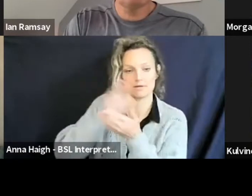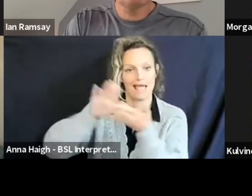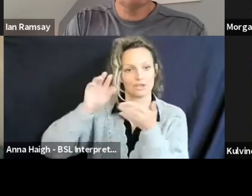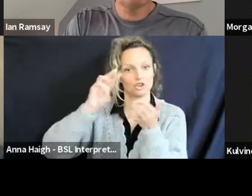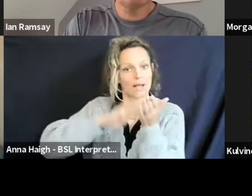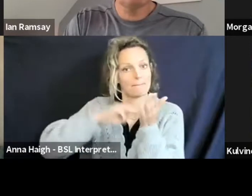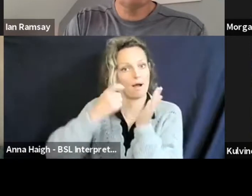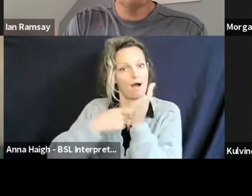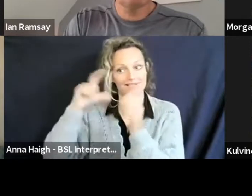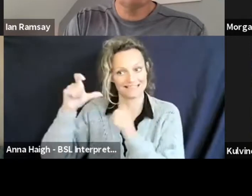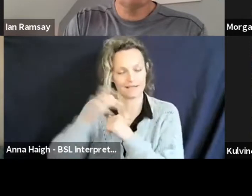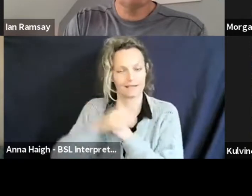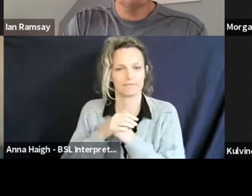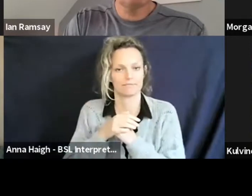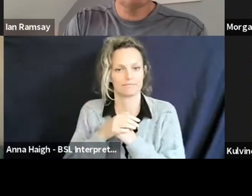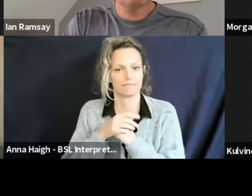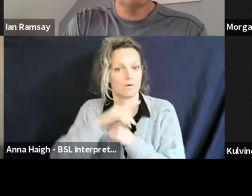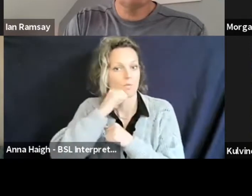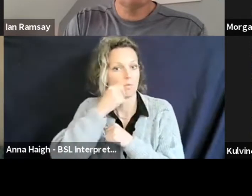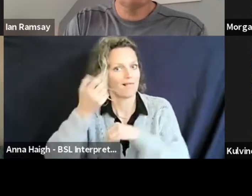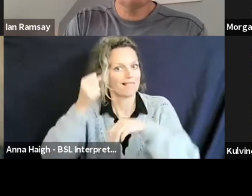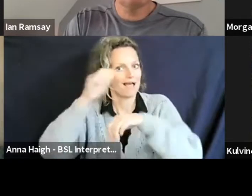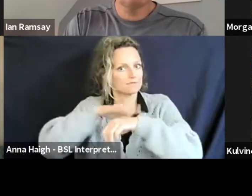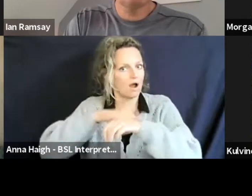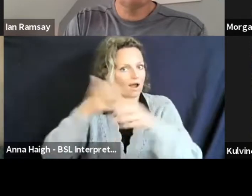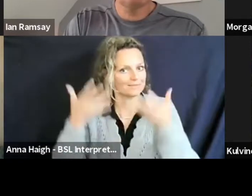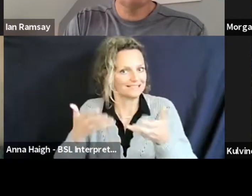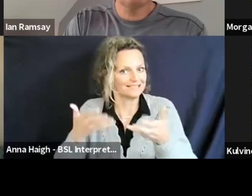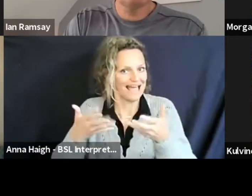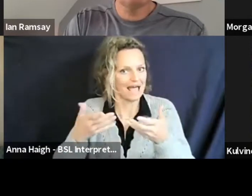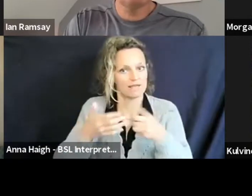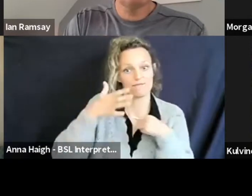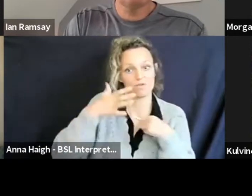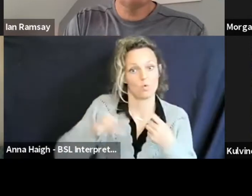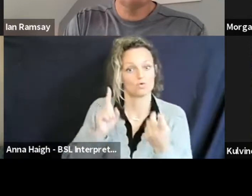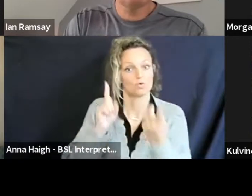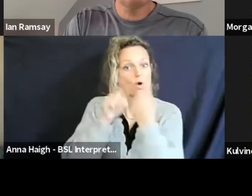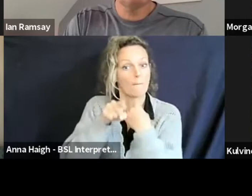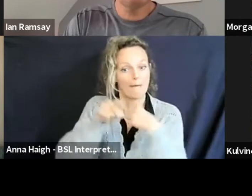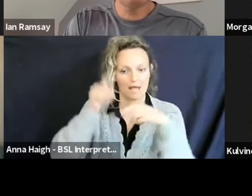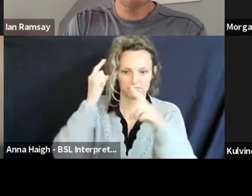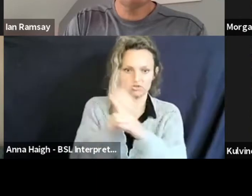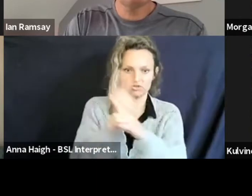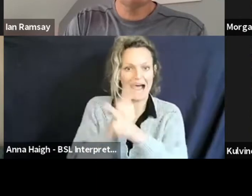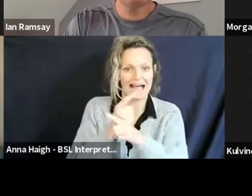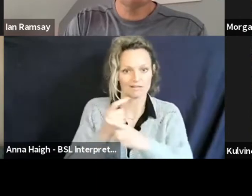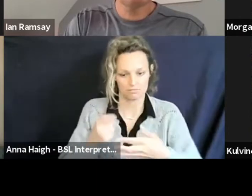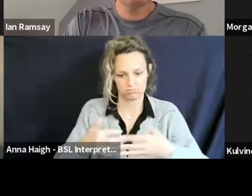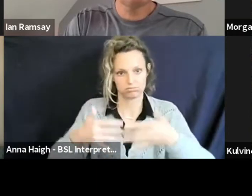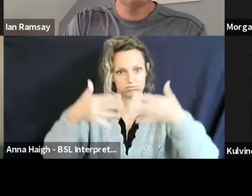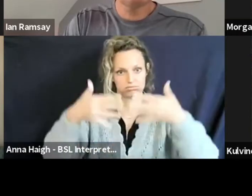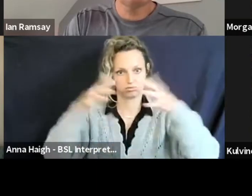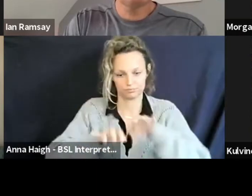We are meeting HMRC.